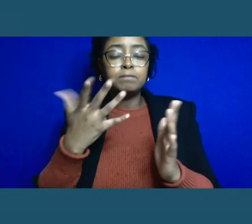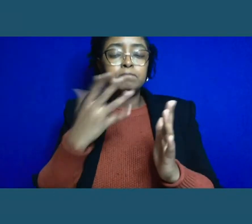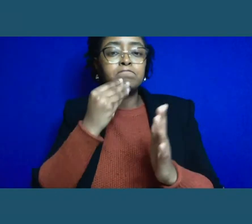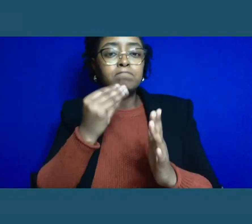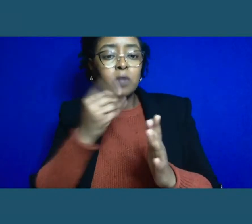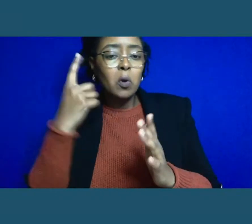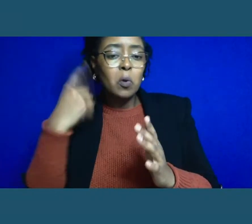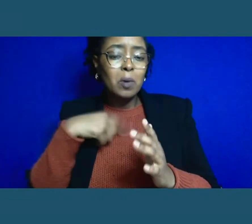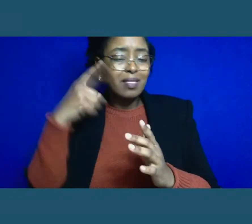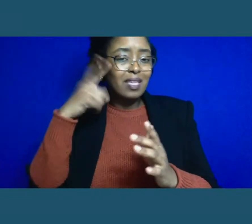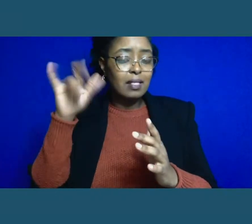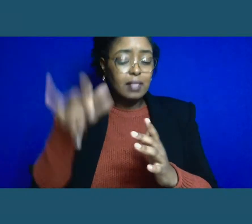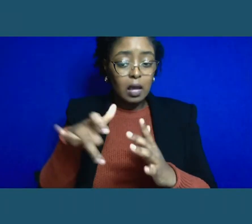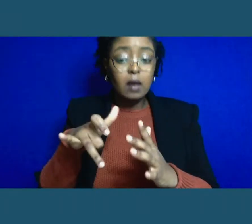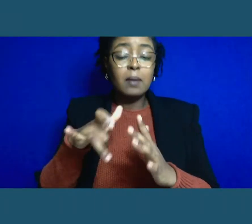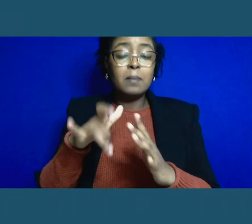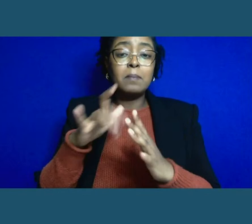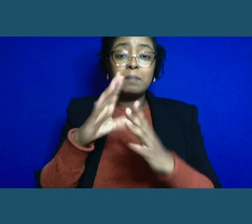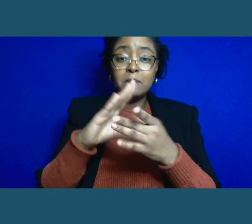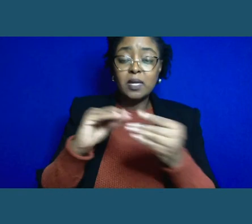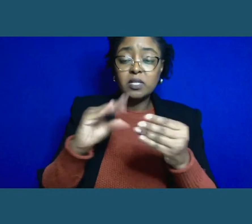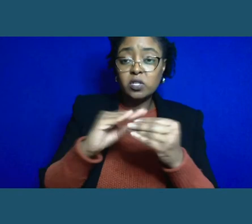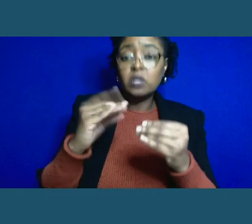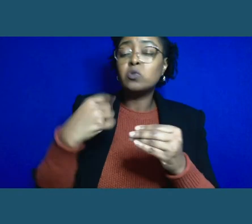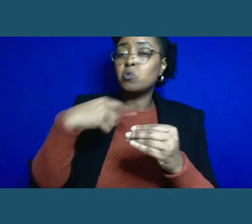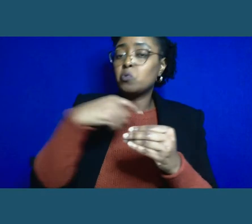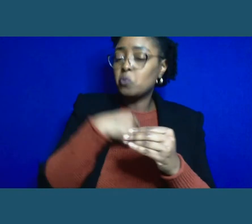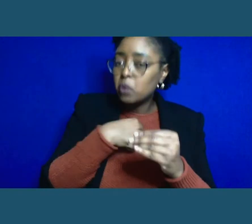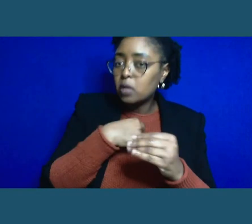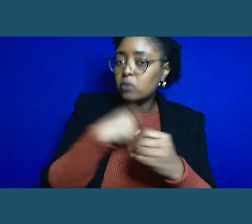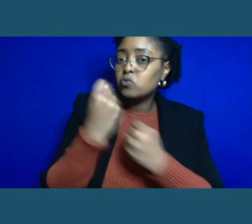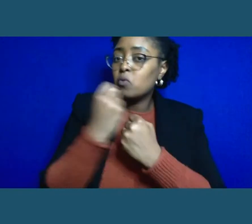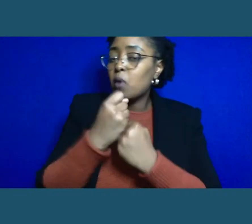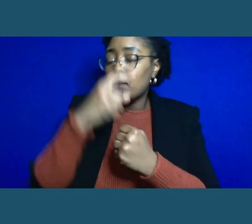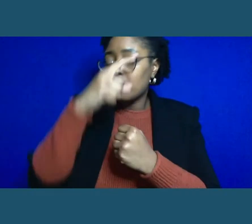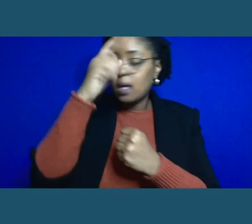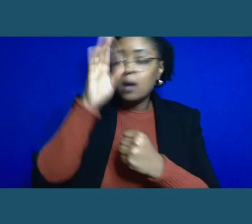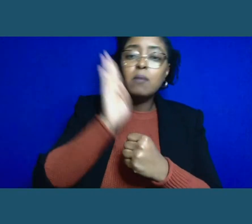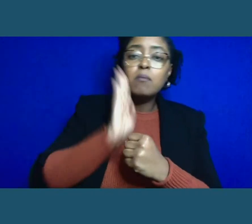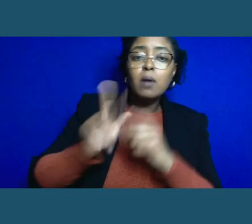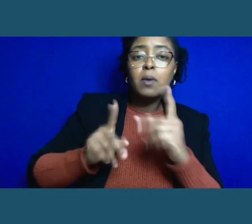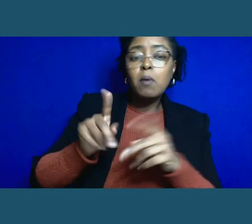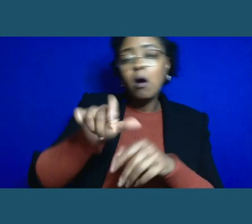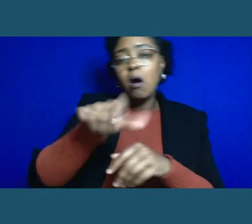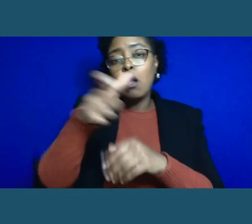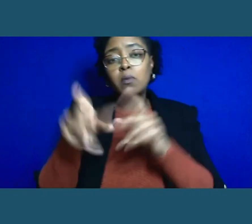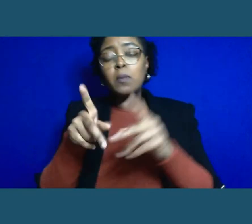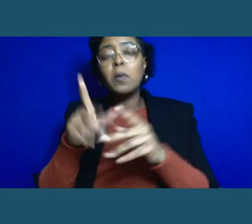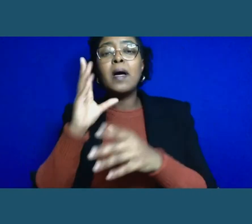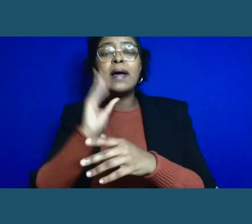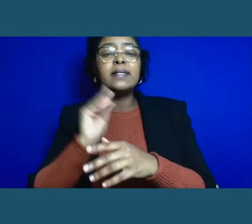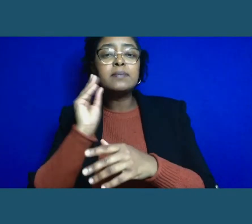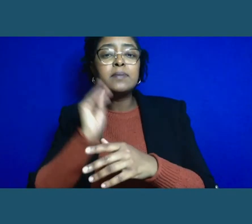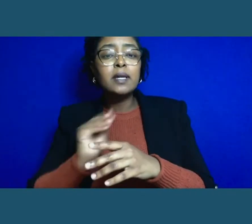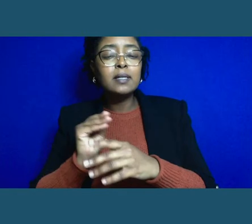proportionate commitment and message one that really communicates that we are in